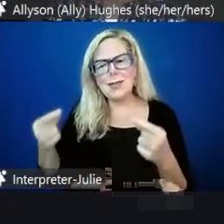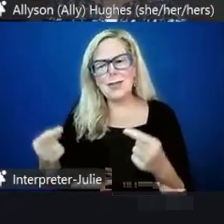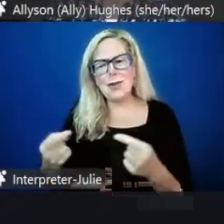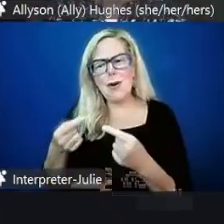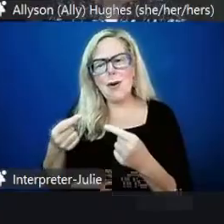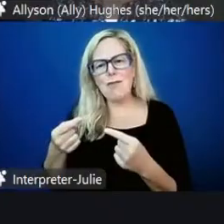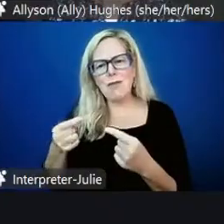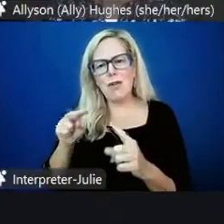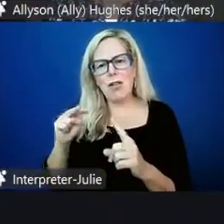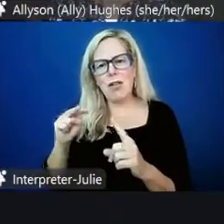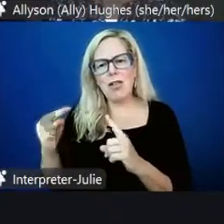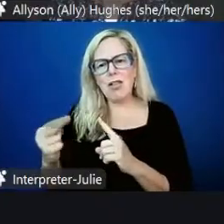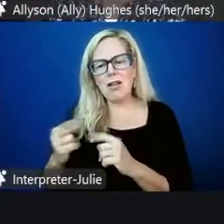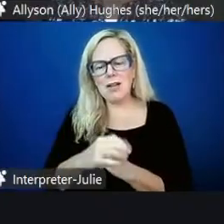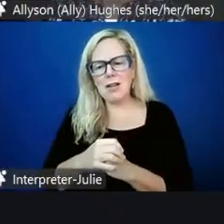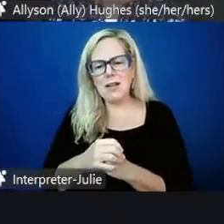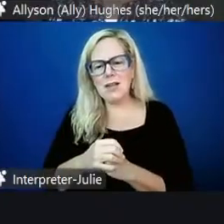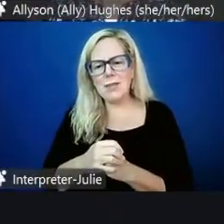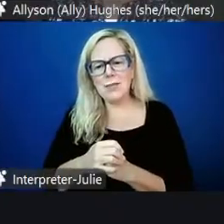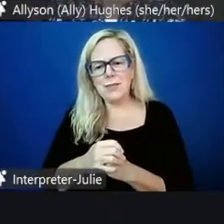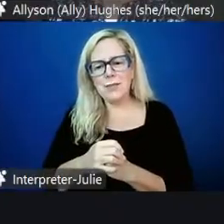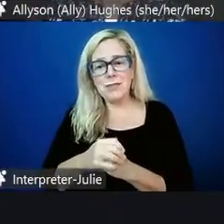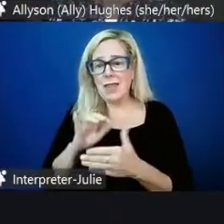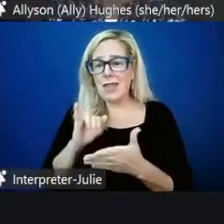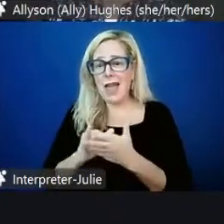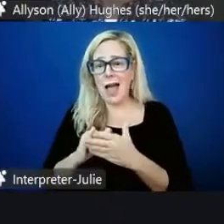And we find that this is compounded with people who live in both of these